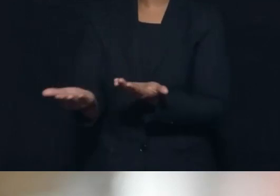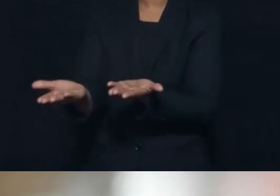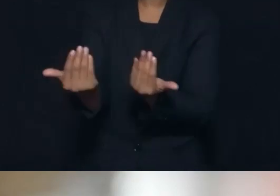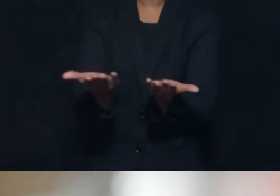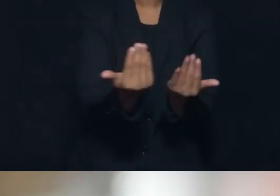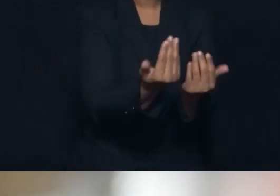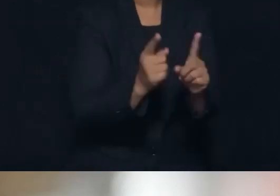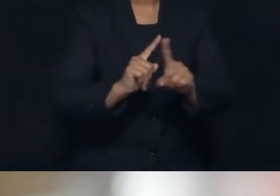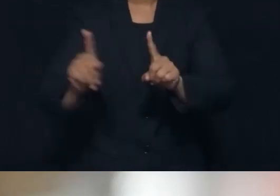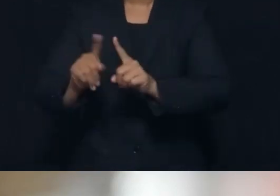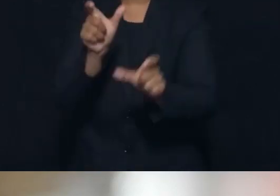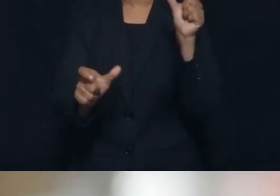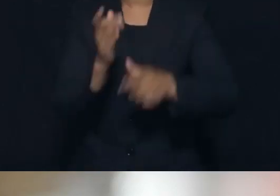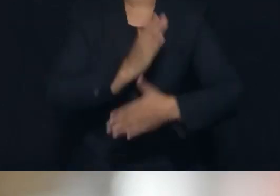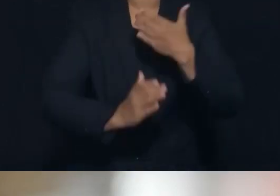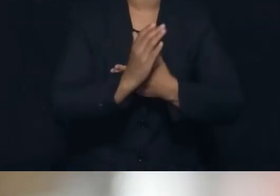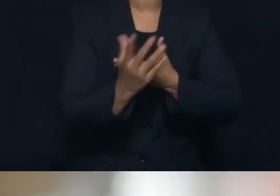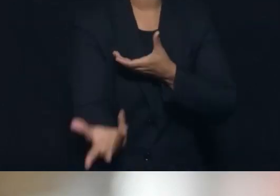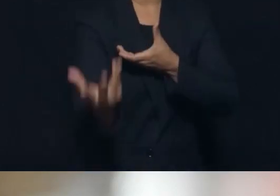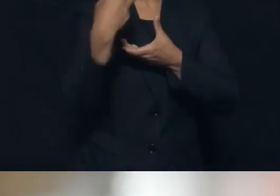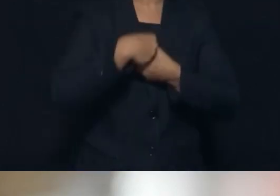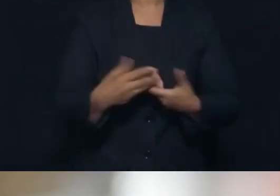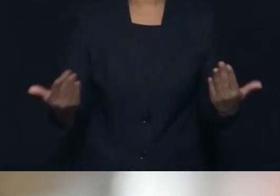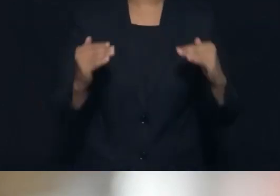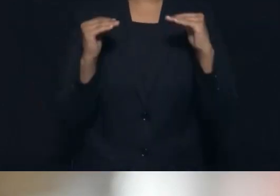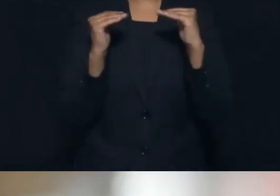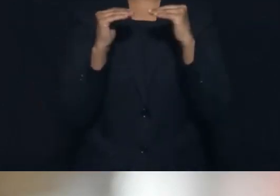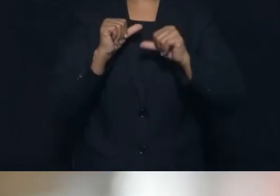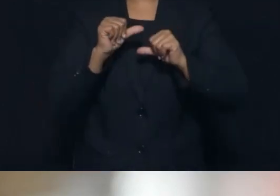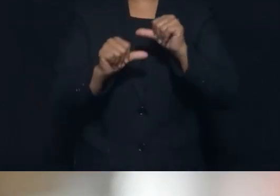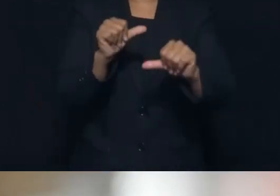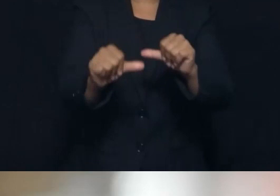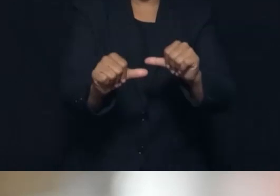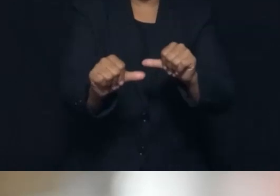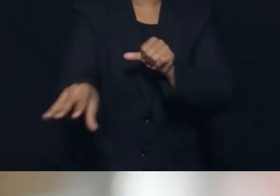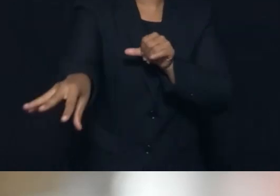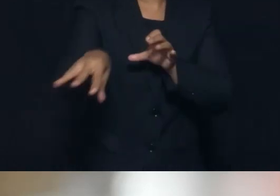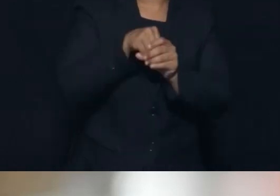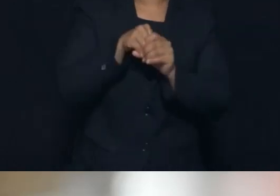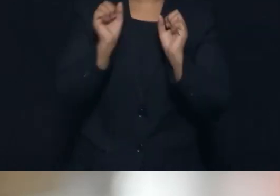Reality is telling us, we are already in a digital world and there are barriers.